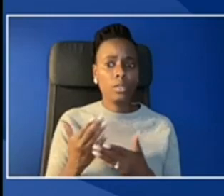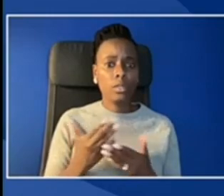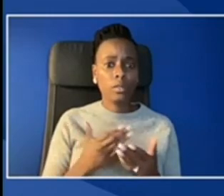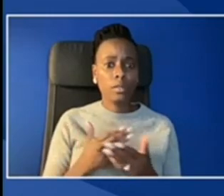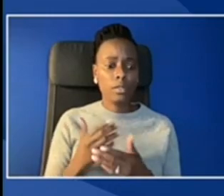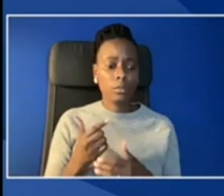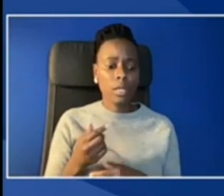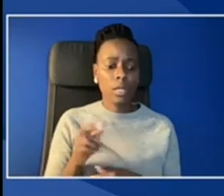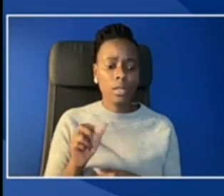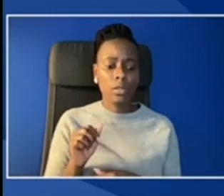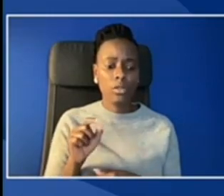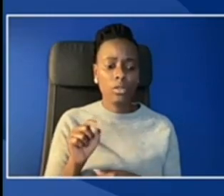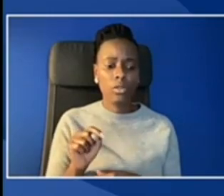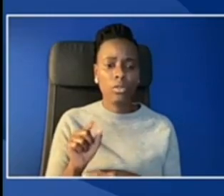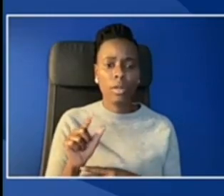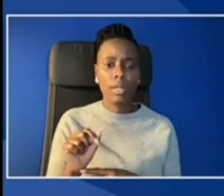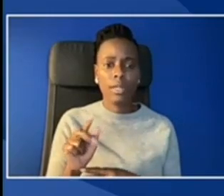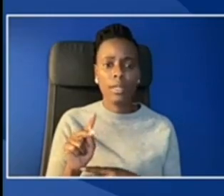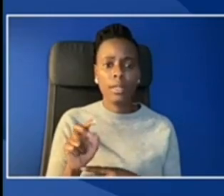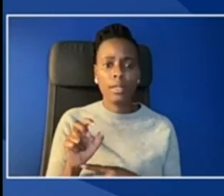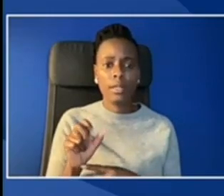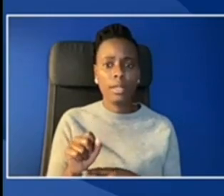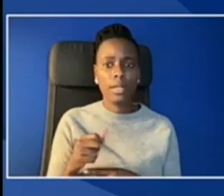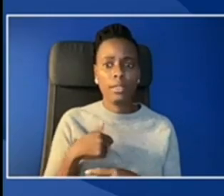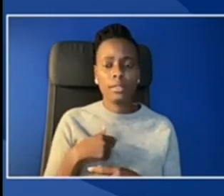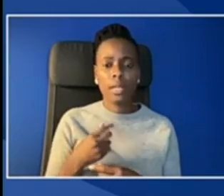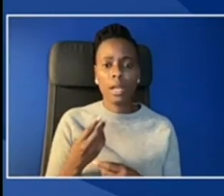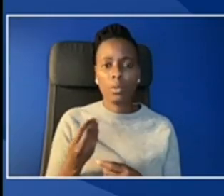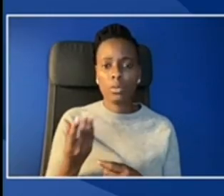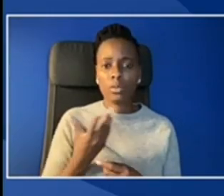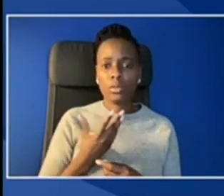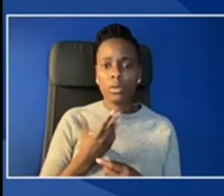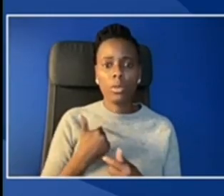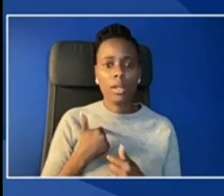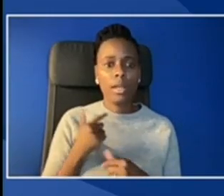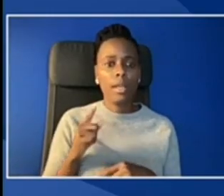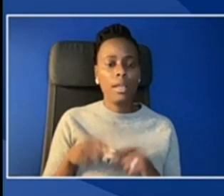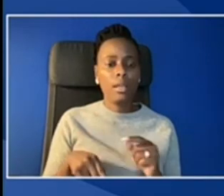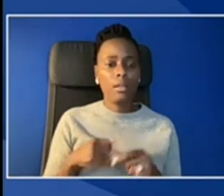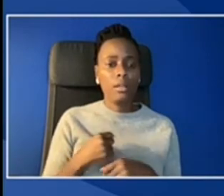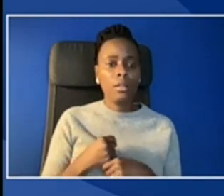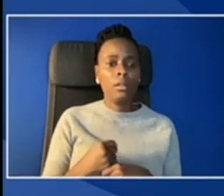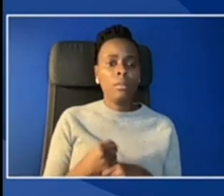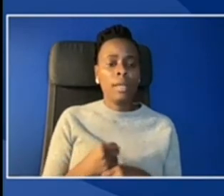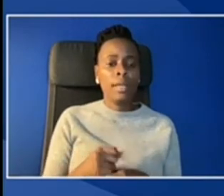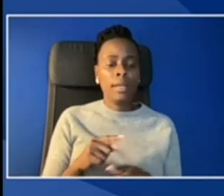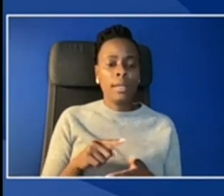was told by Great Lakes at the time that I was not able to make a payment toward my principal because I had to pay back